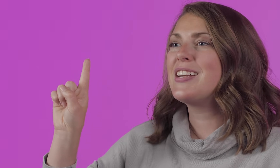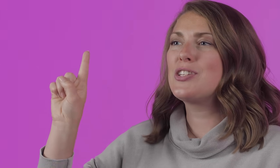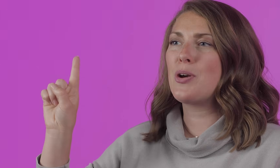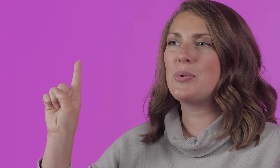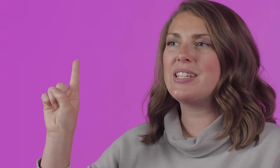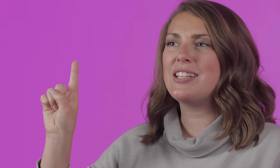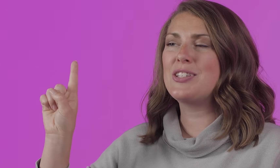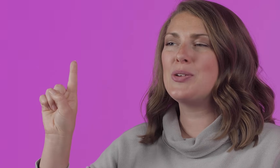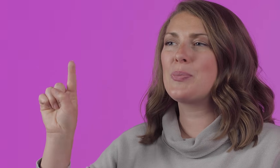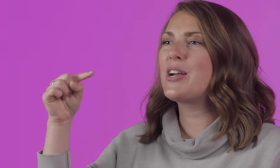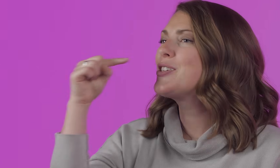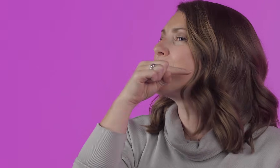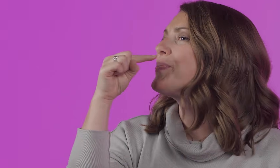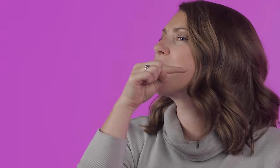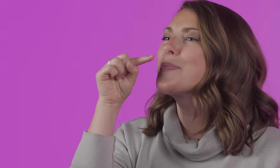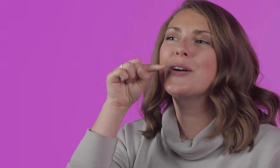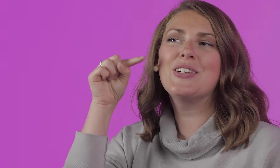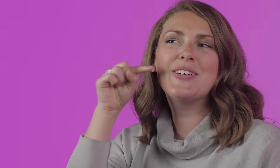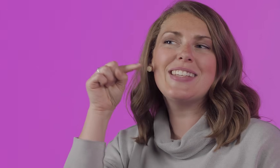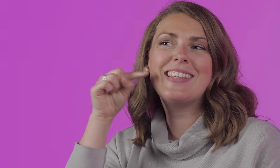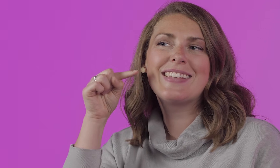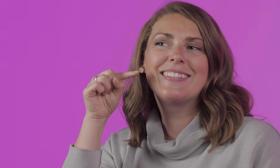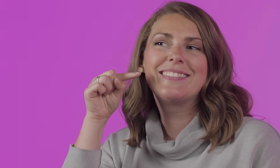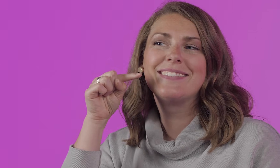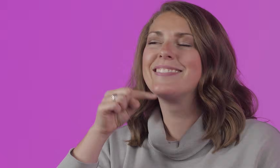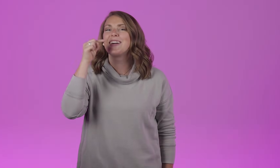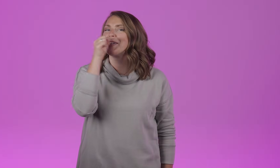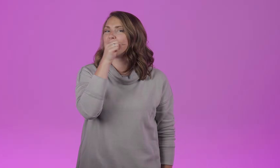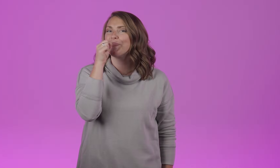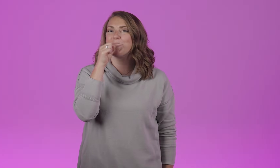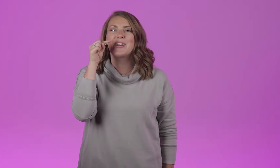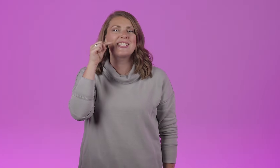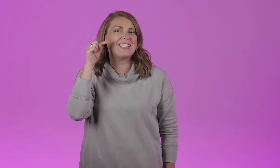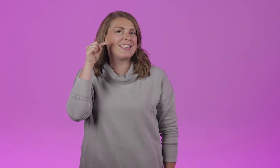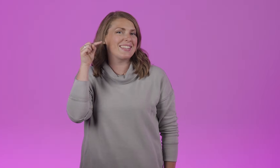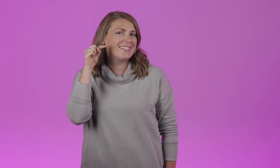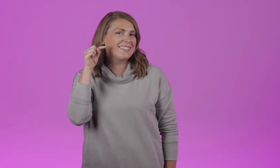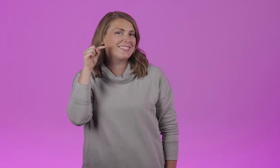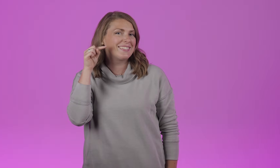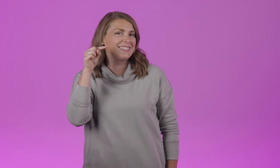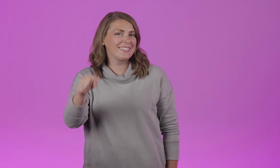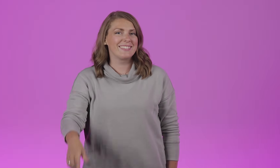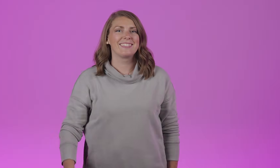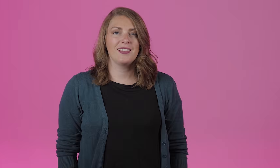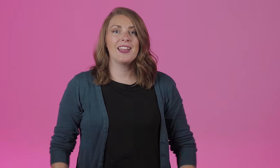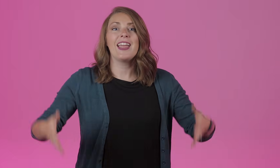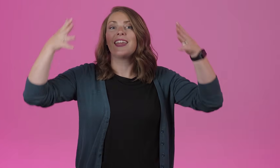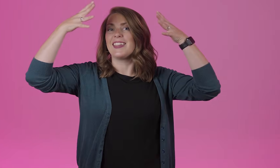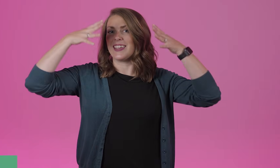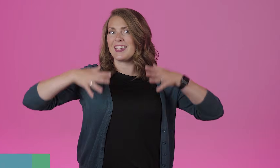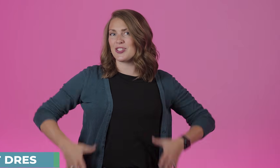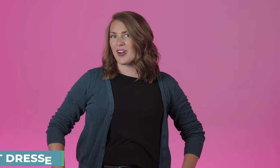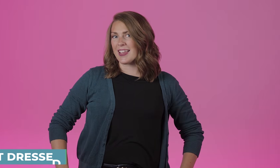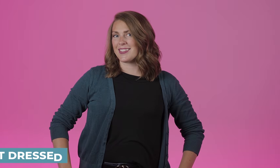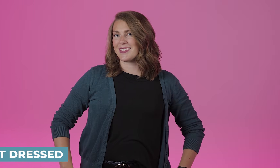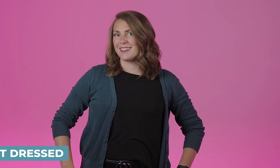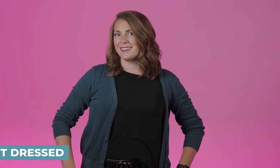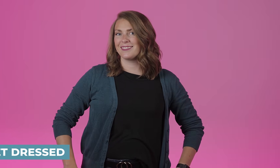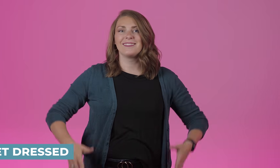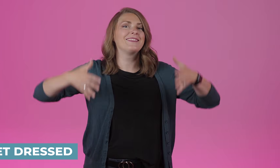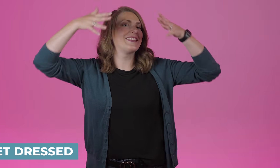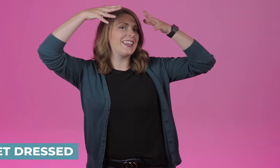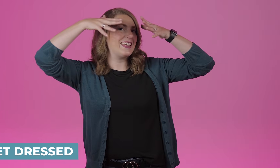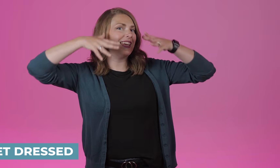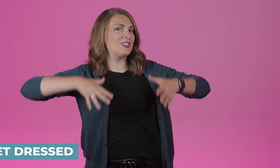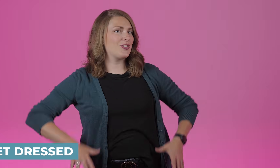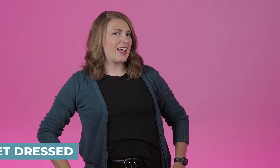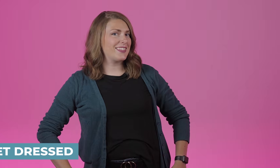is representing the toothbrush brushing your teeth 'brush teeth.' 'Get dressed, get dressed,'